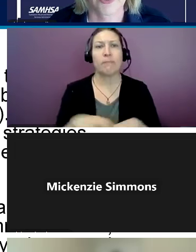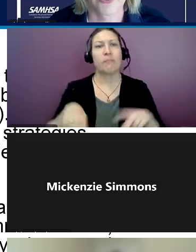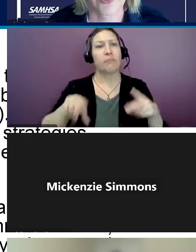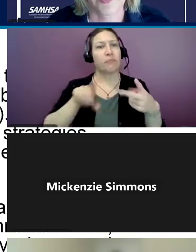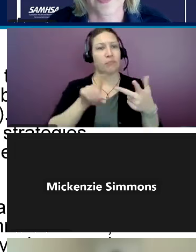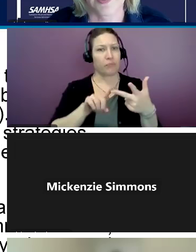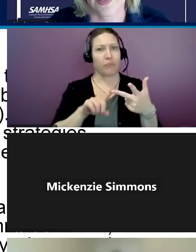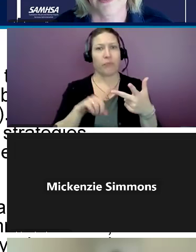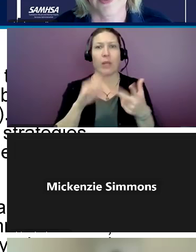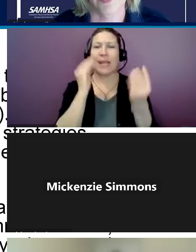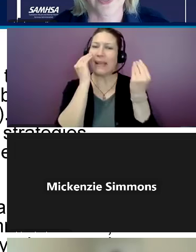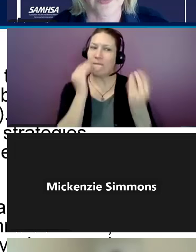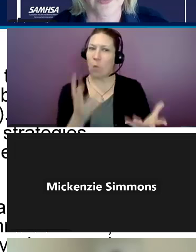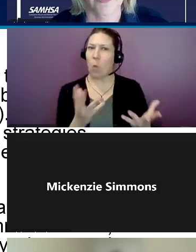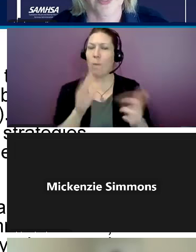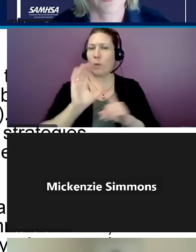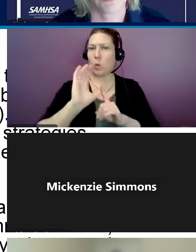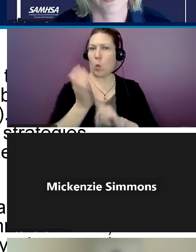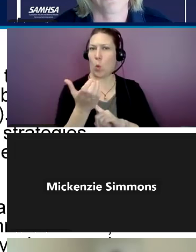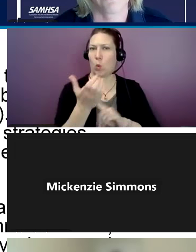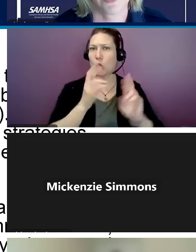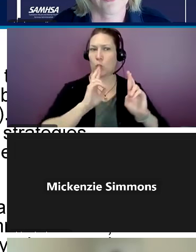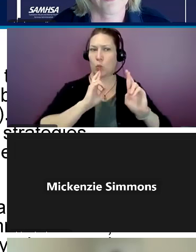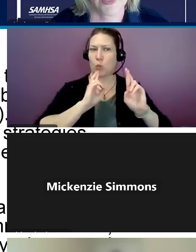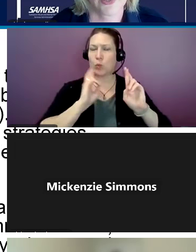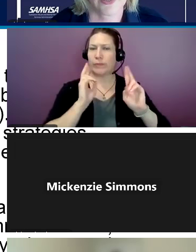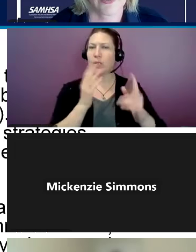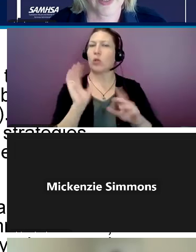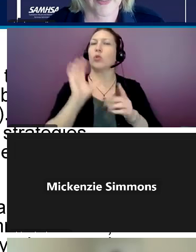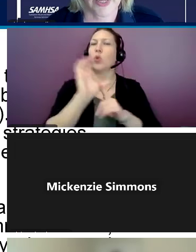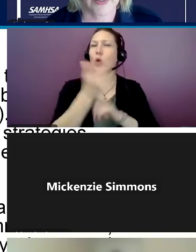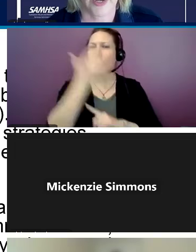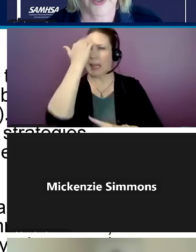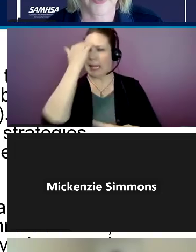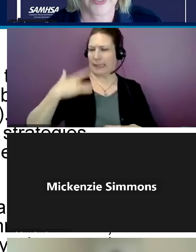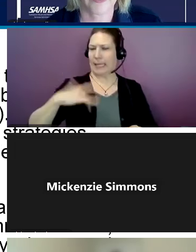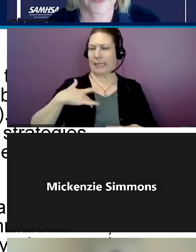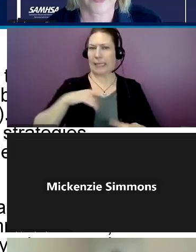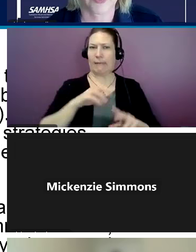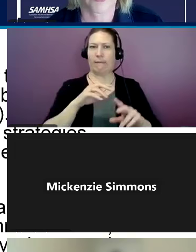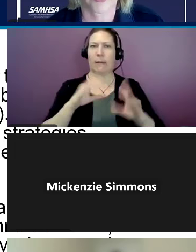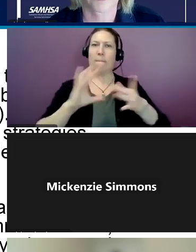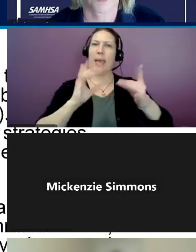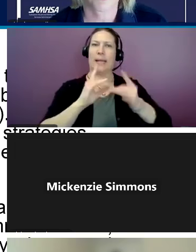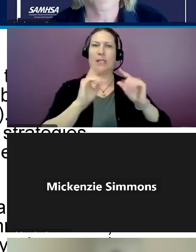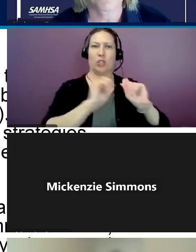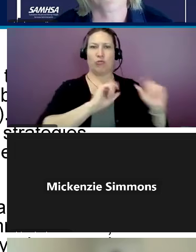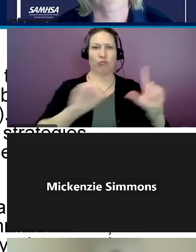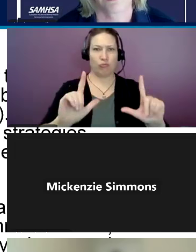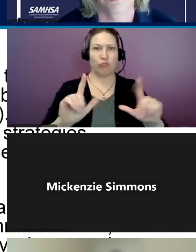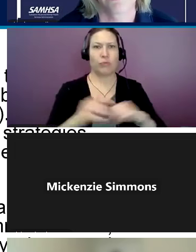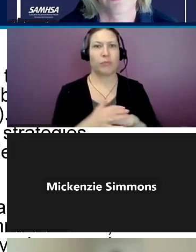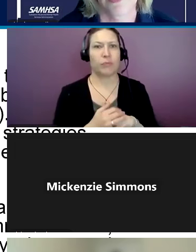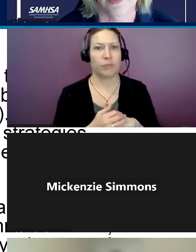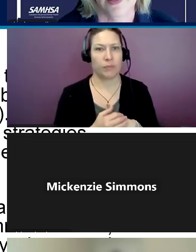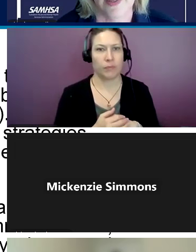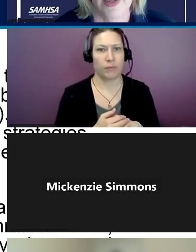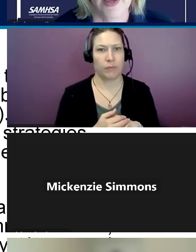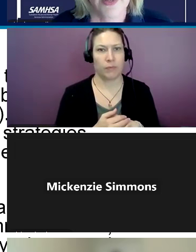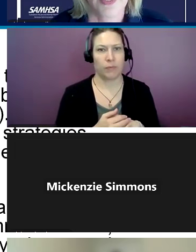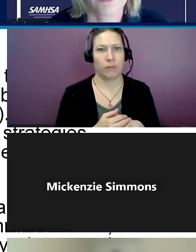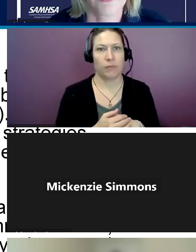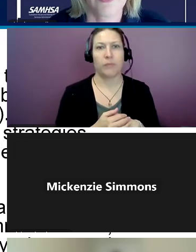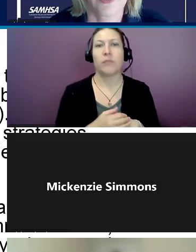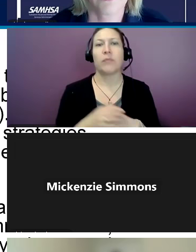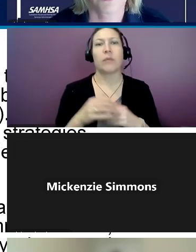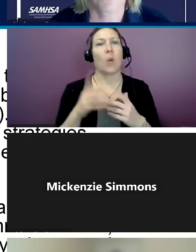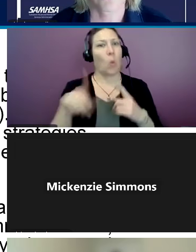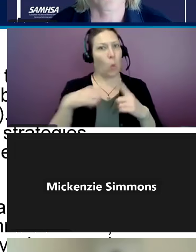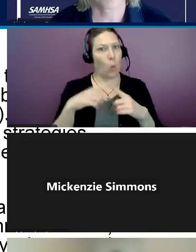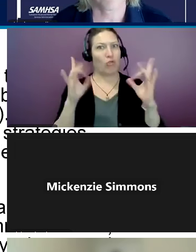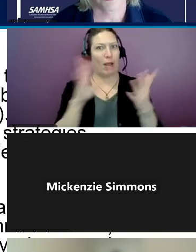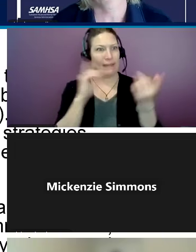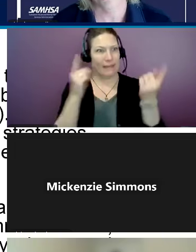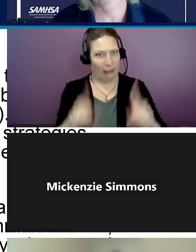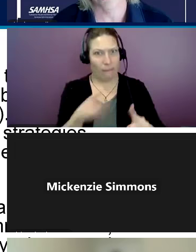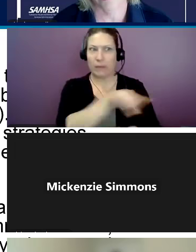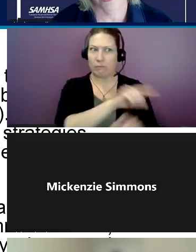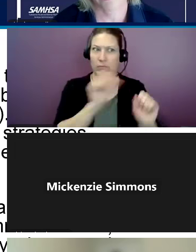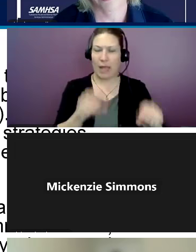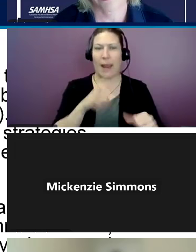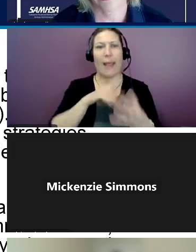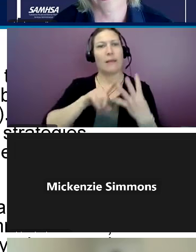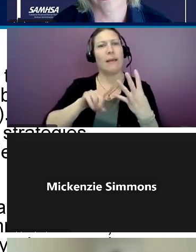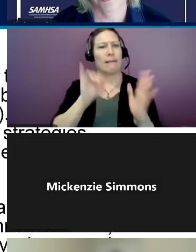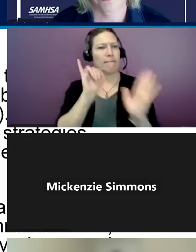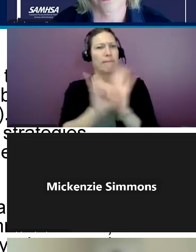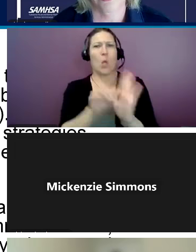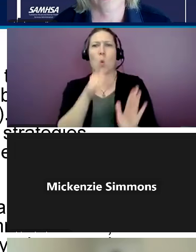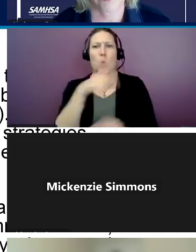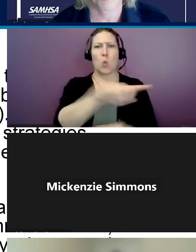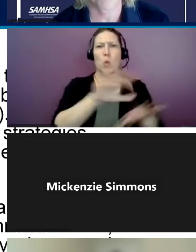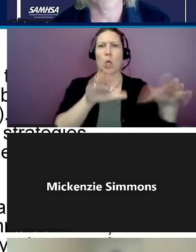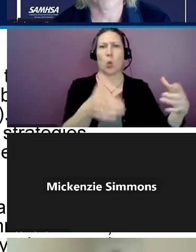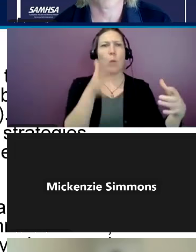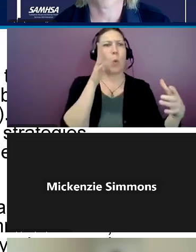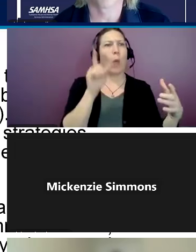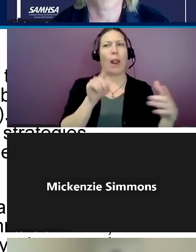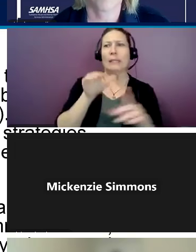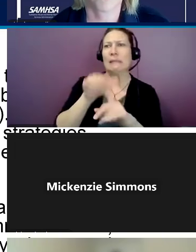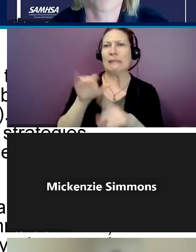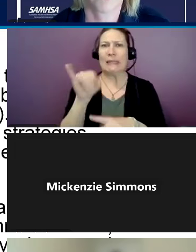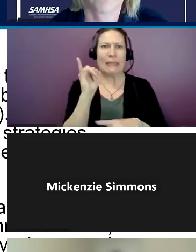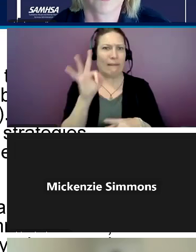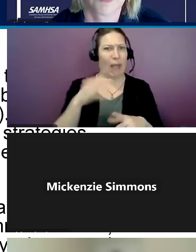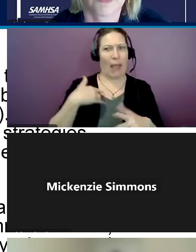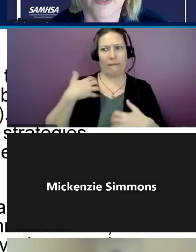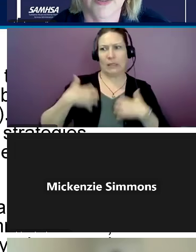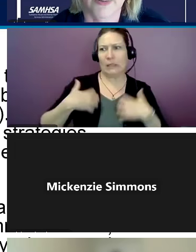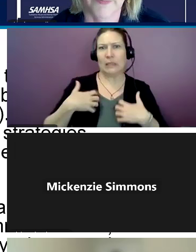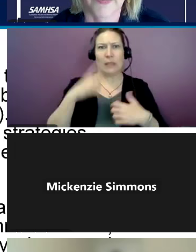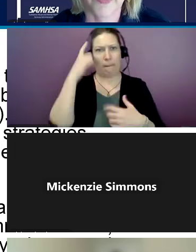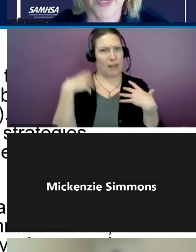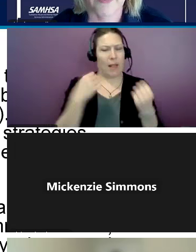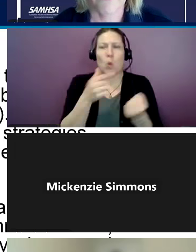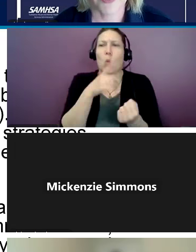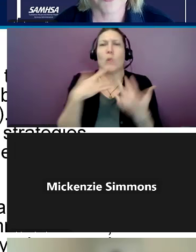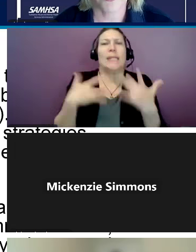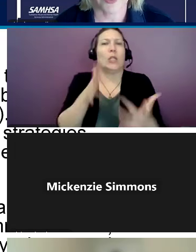to help individuals across 988 in times of crisis and to identify trusted messengers that population groups turn to when facing difficult mental health challenges.